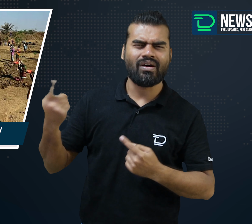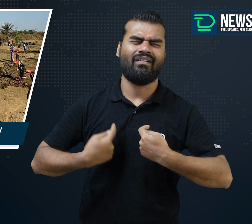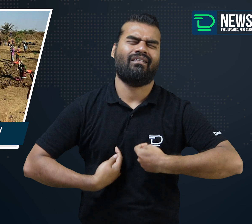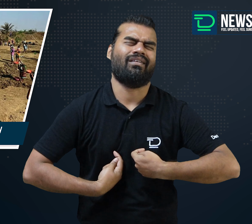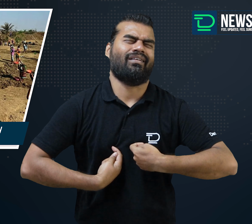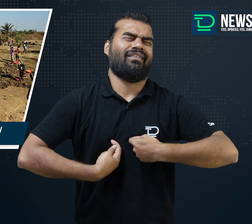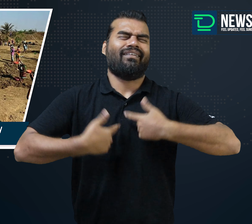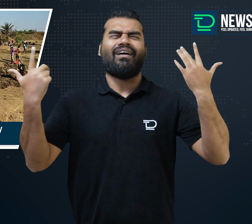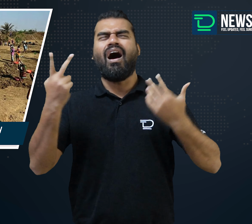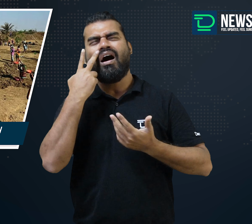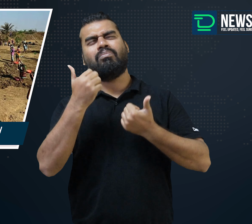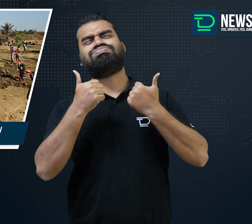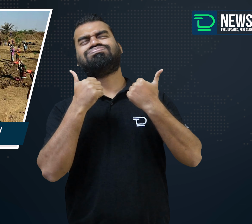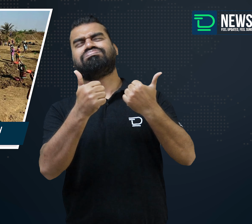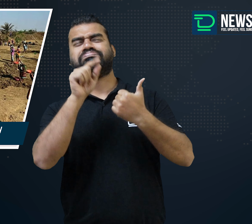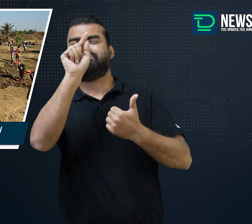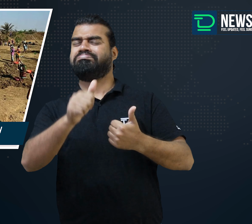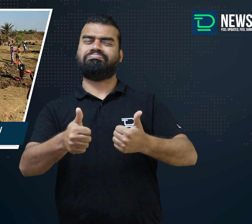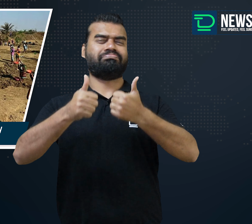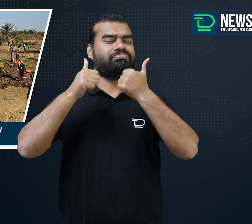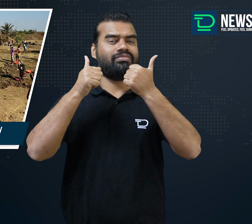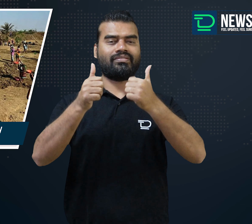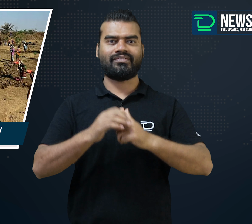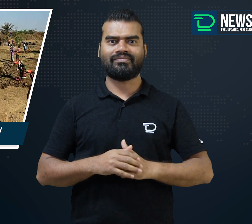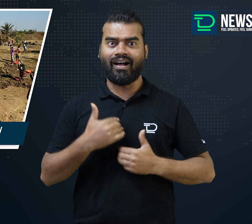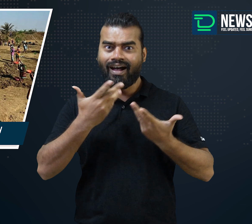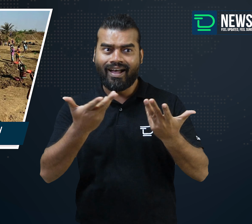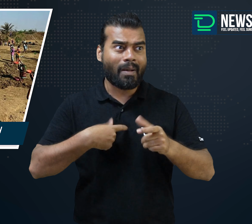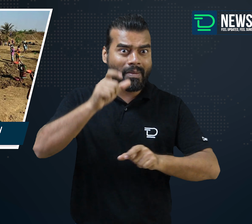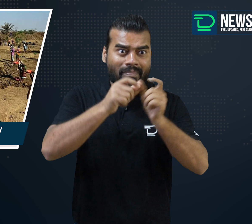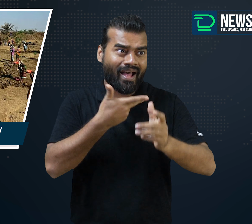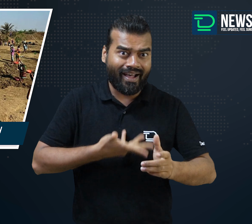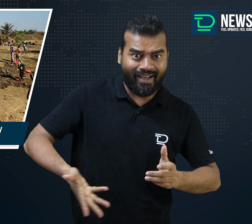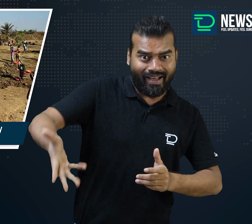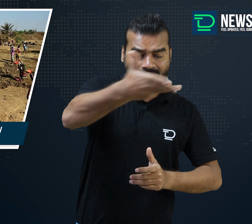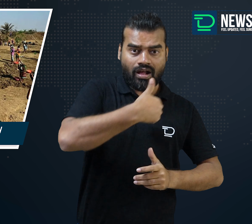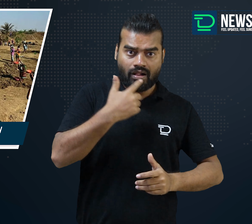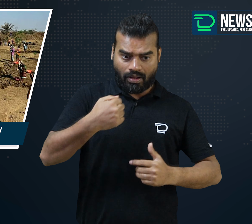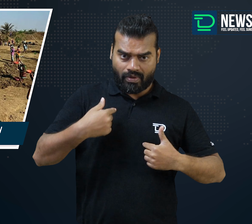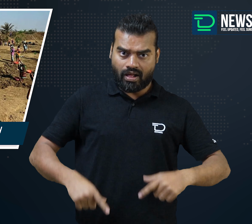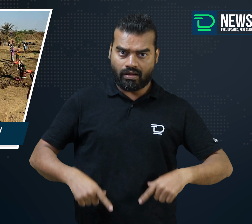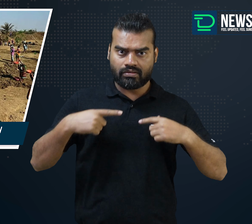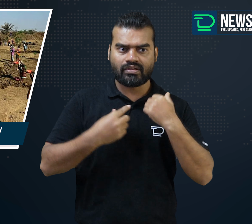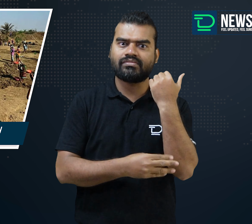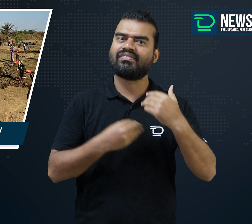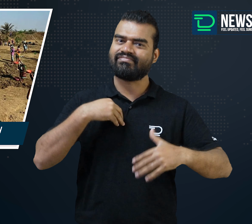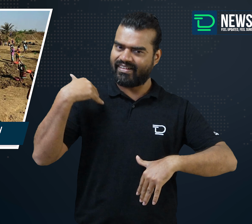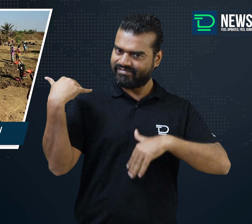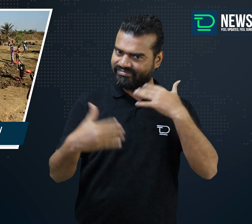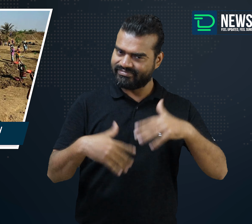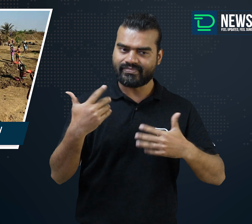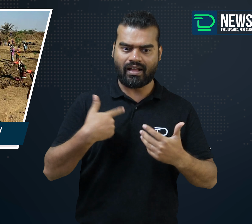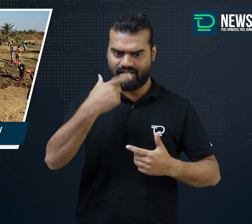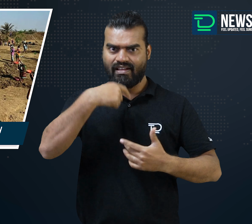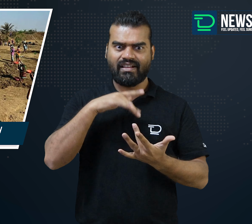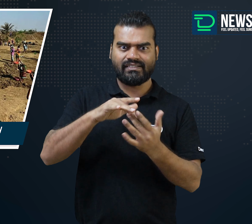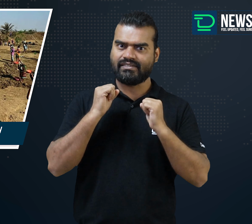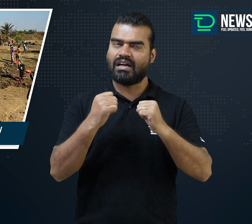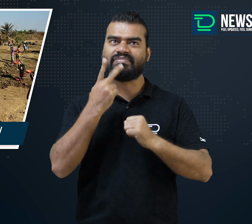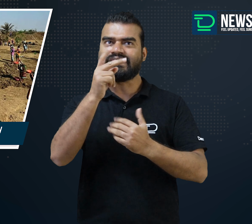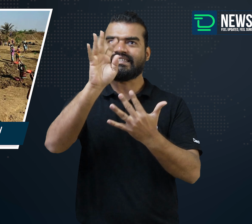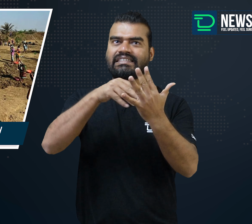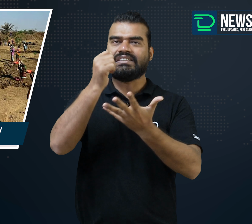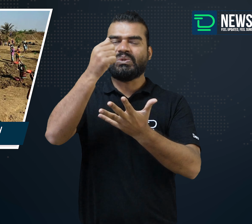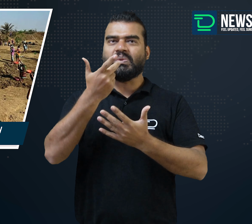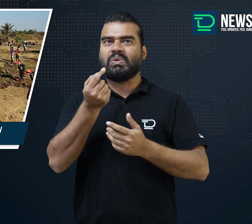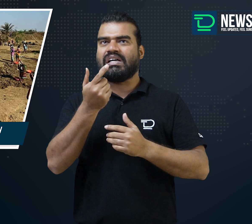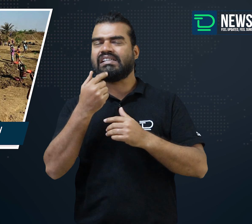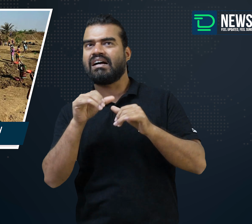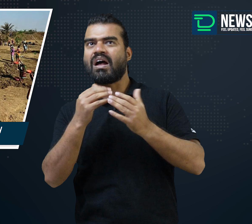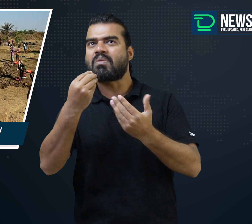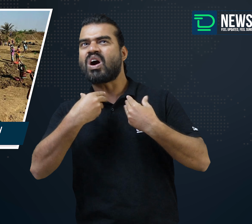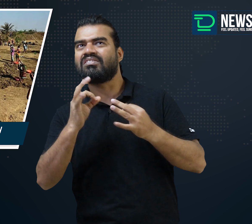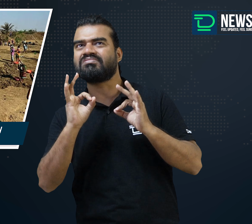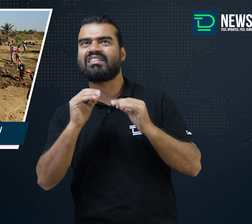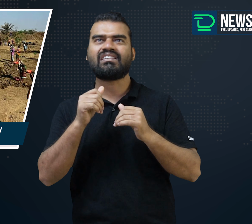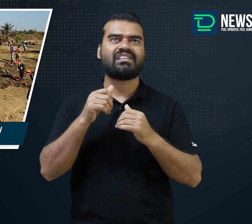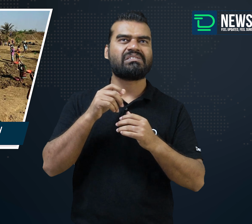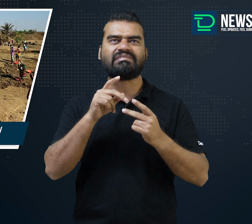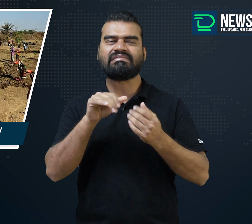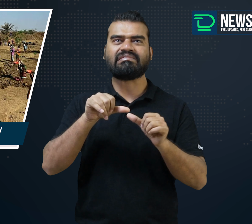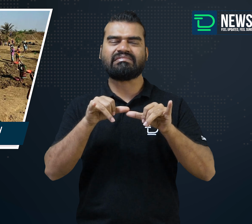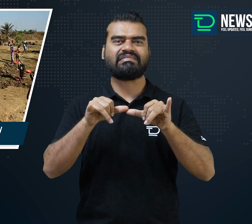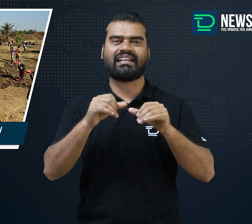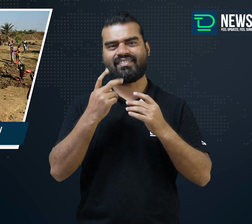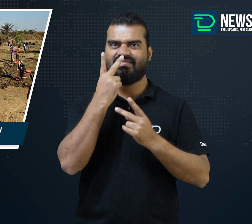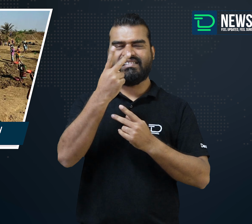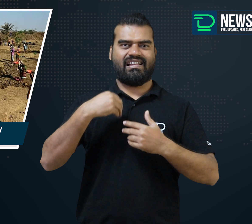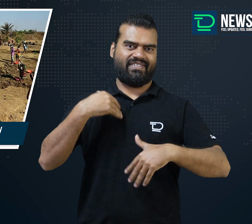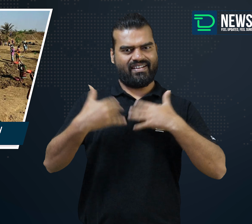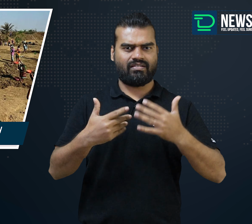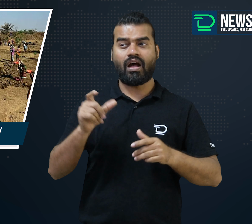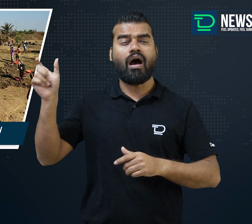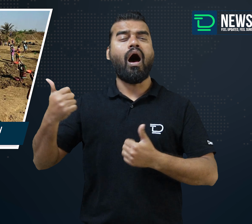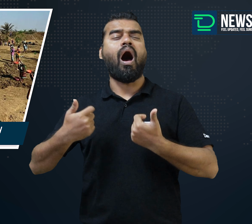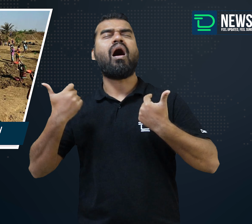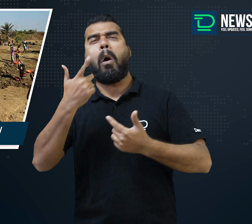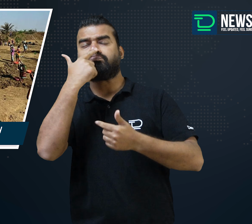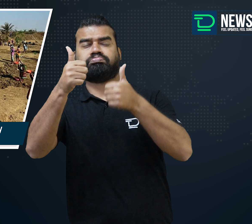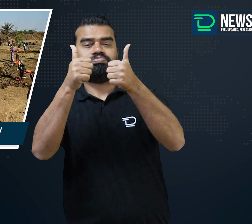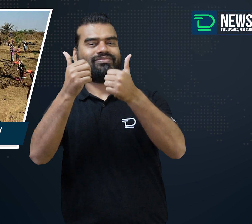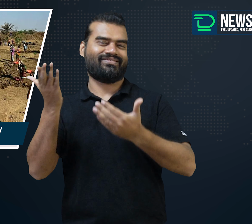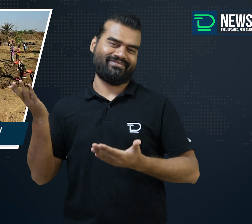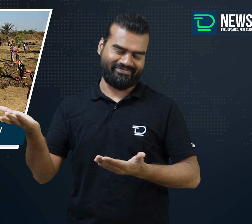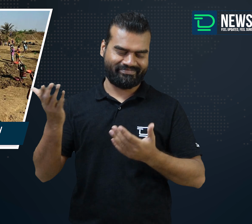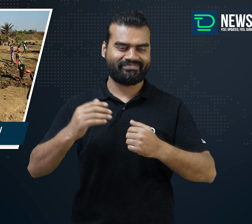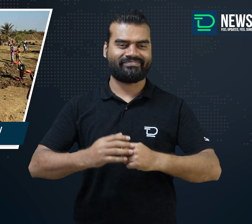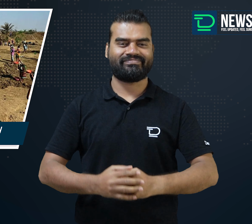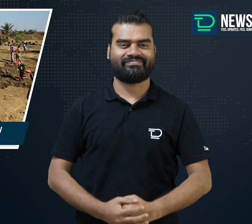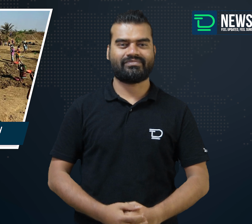No, they are rich they have more benefits.